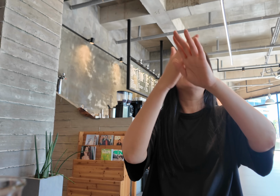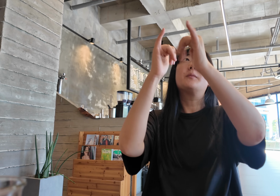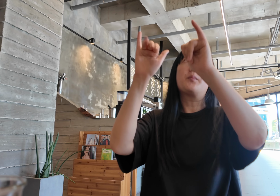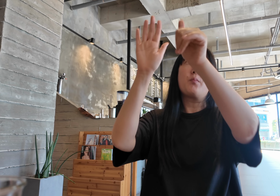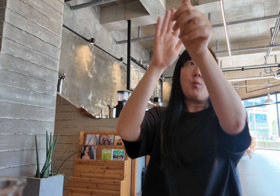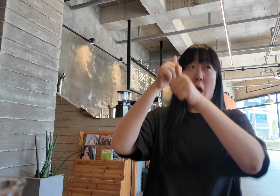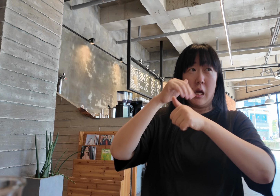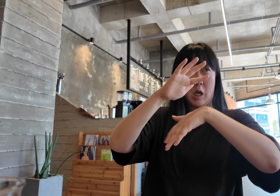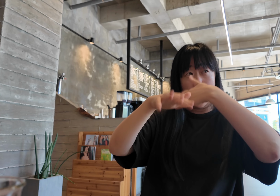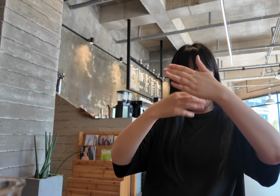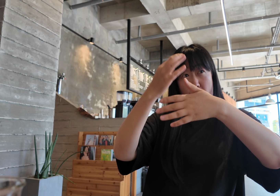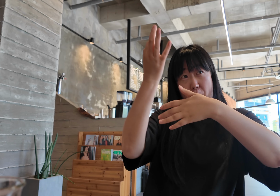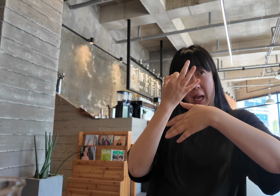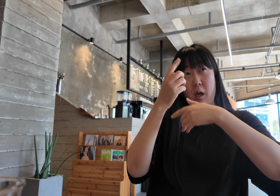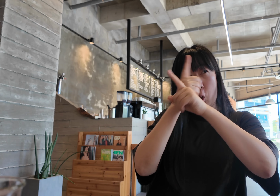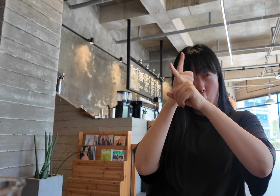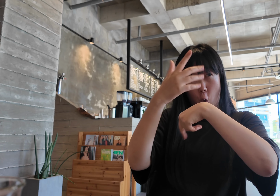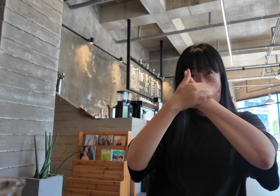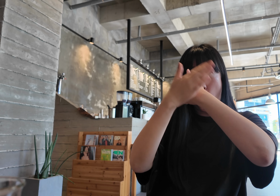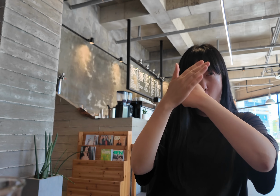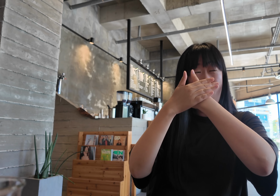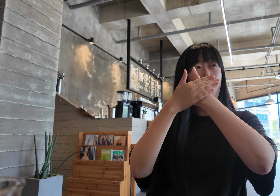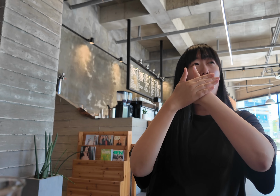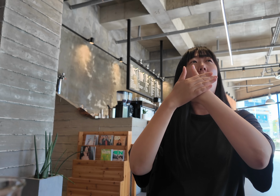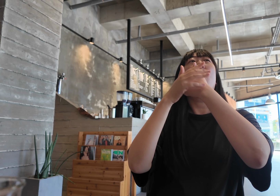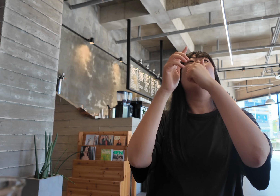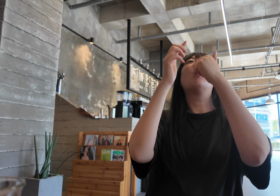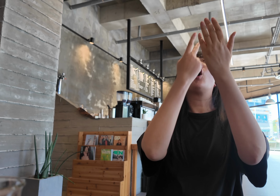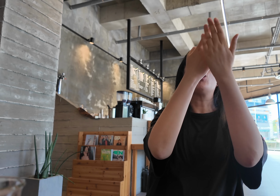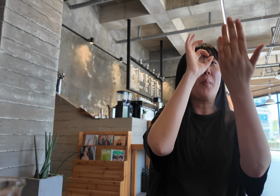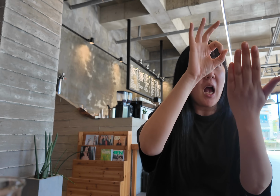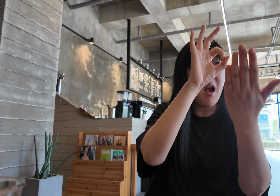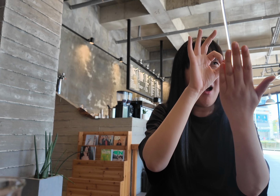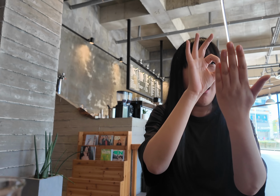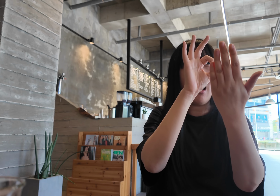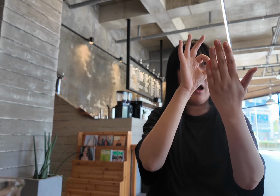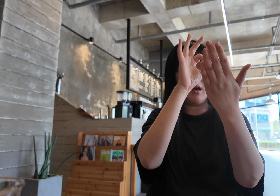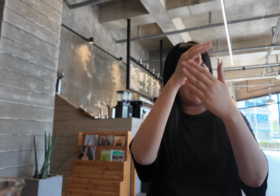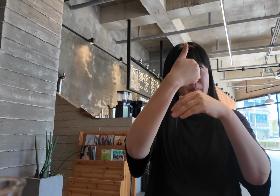do you ask people around you to watch it together and receive help with editing? Or do you look in the mirror and trim it yourself?